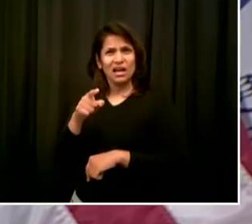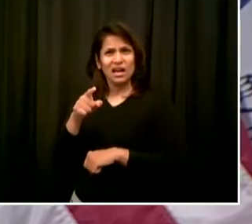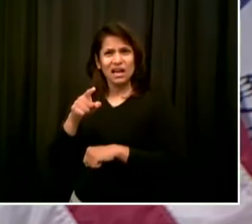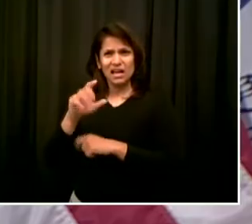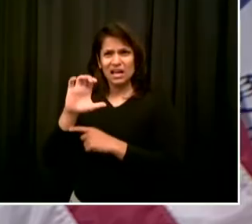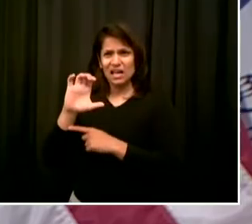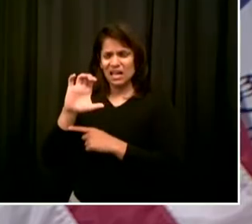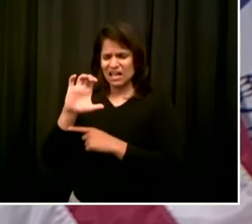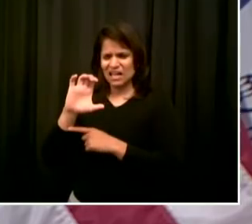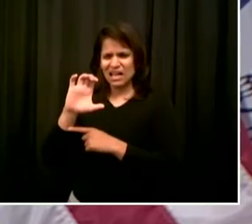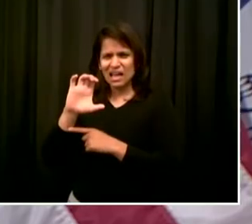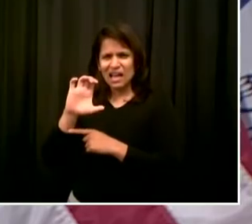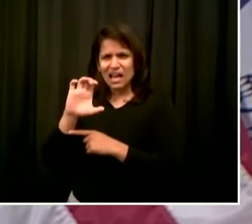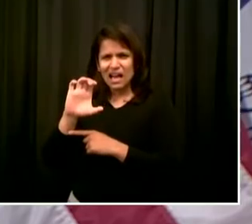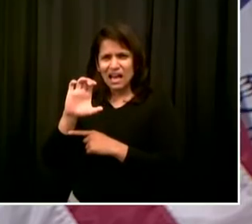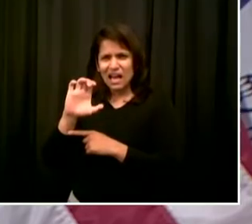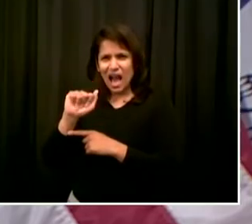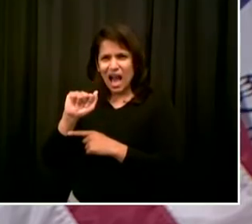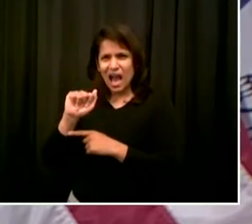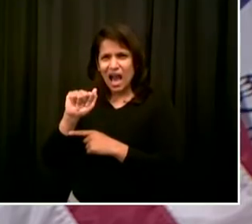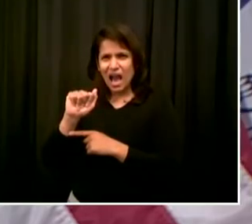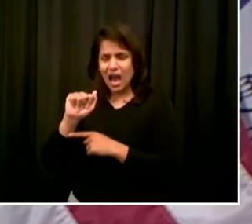ACCOMLIPSAH LLTH AT .